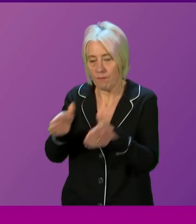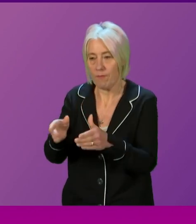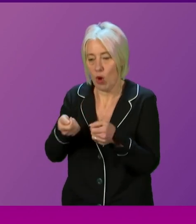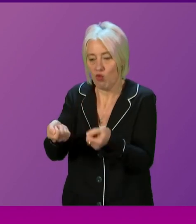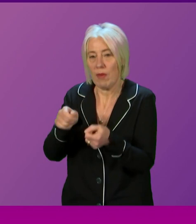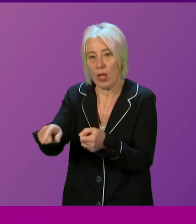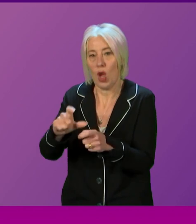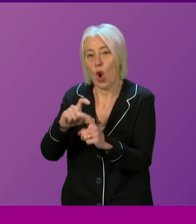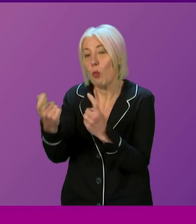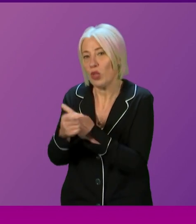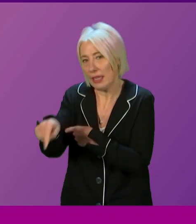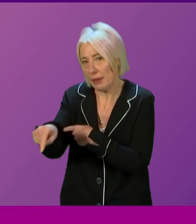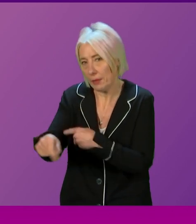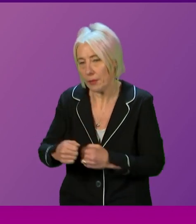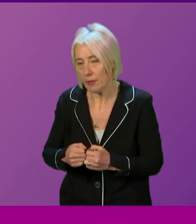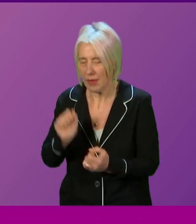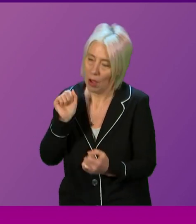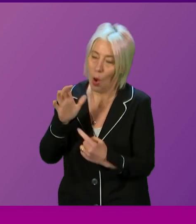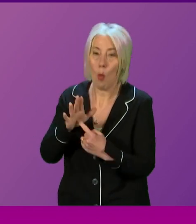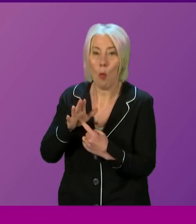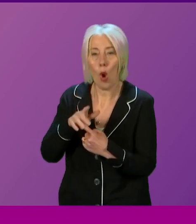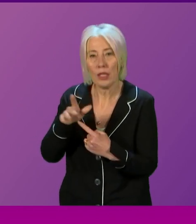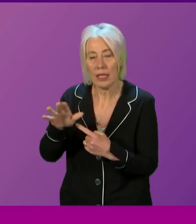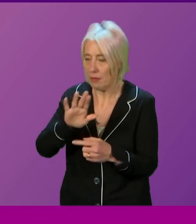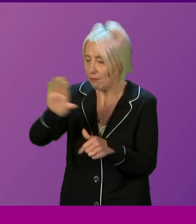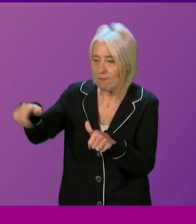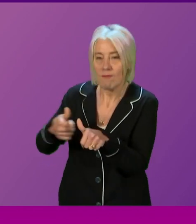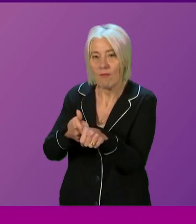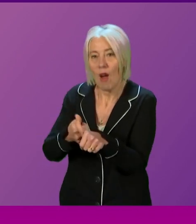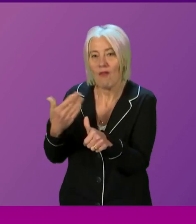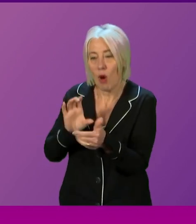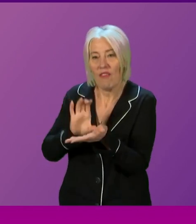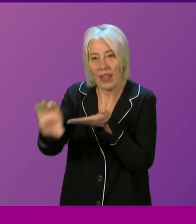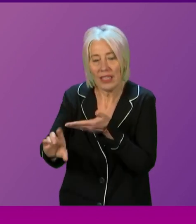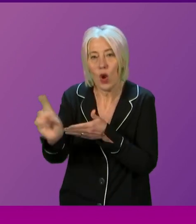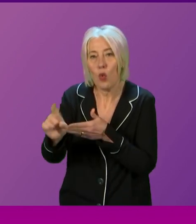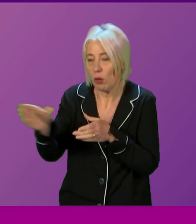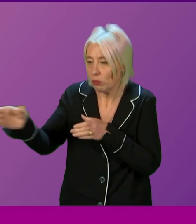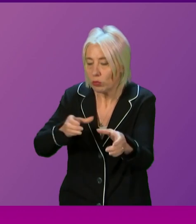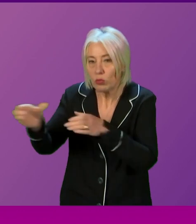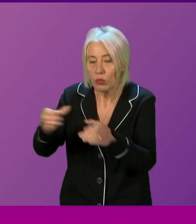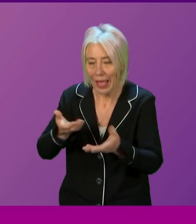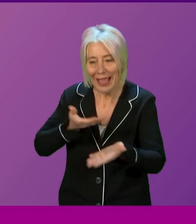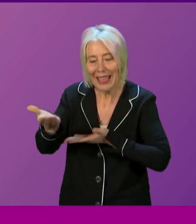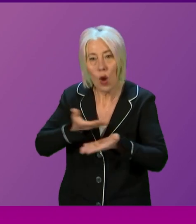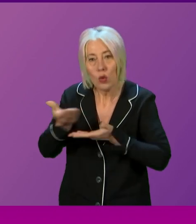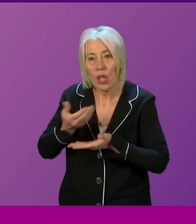One of the most important things that has been done, backed by investment, is the recruitment of counsellors across our secondary schools.